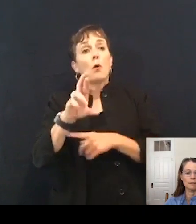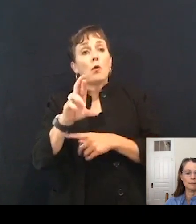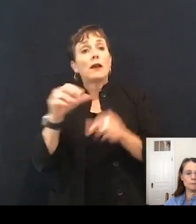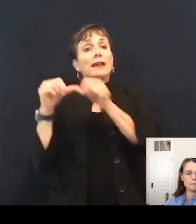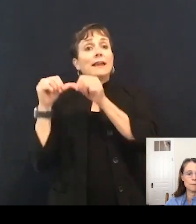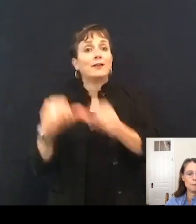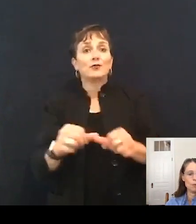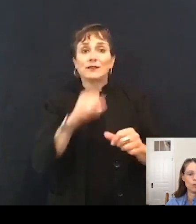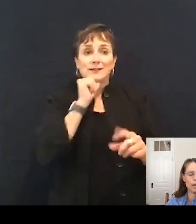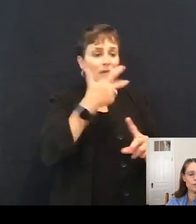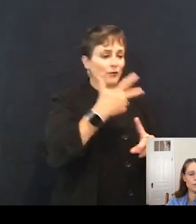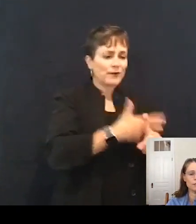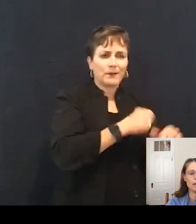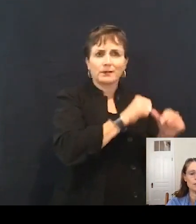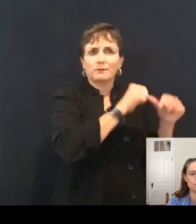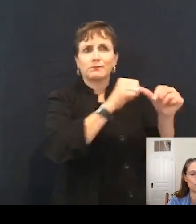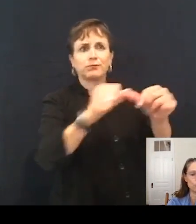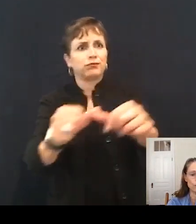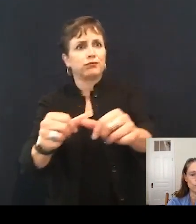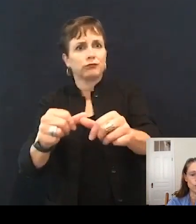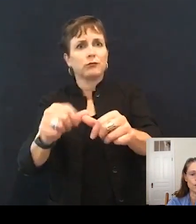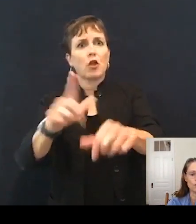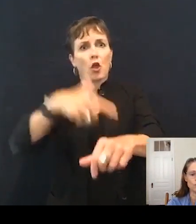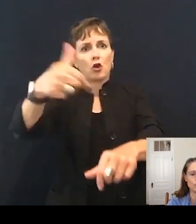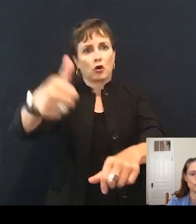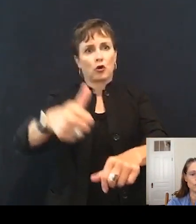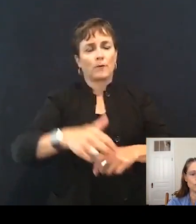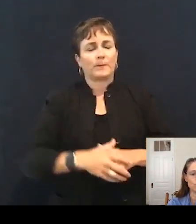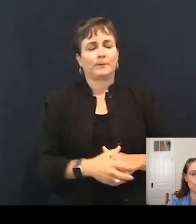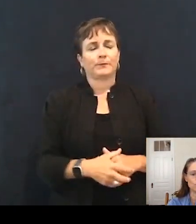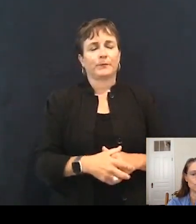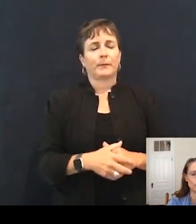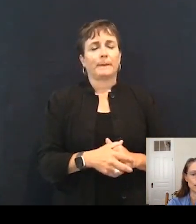We have designed 100 to 200 ASOs,